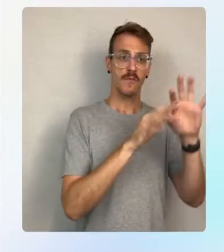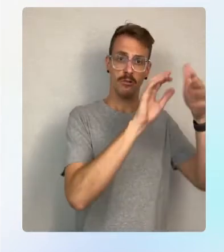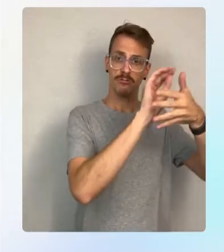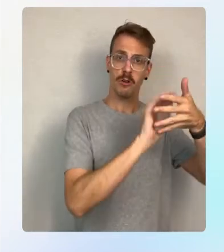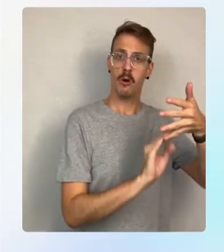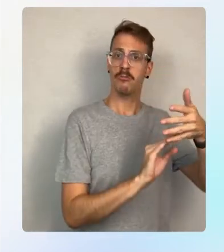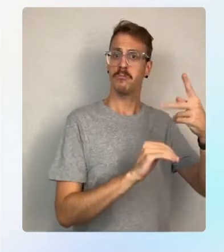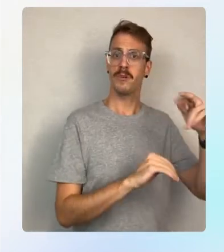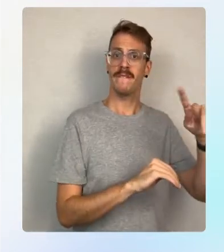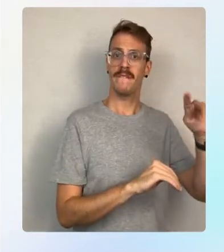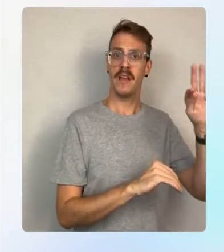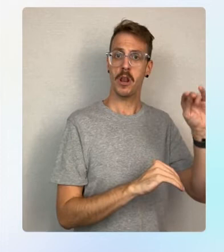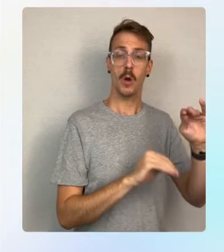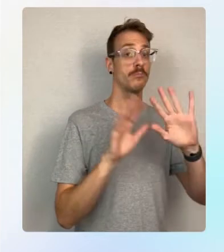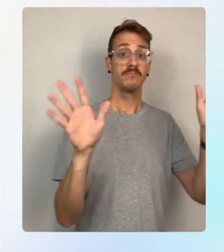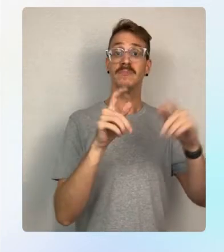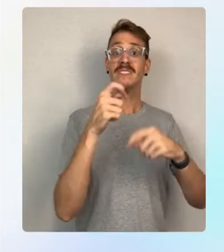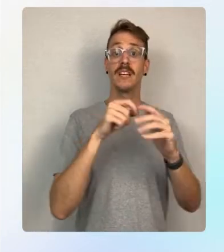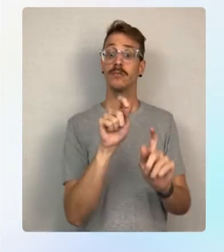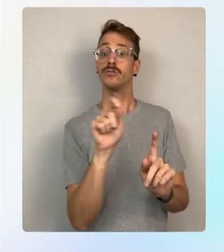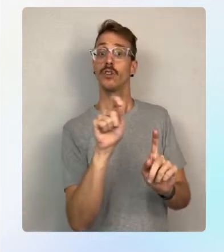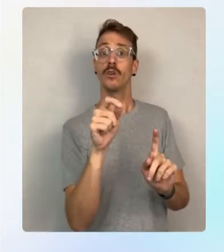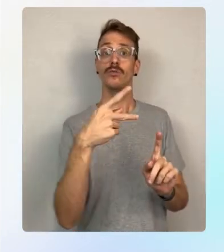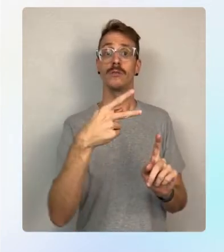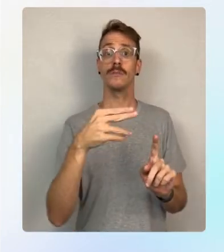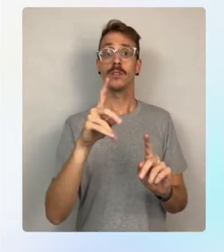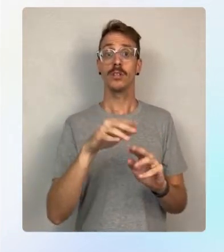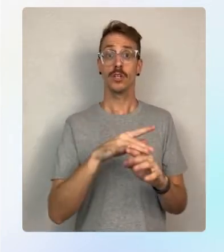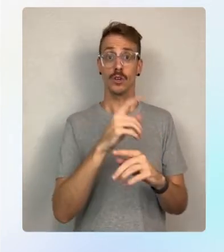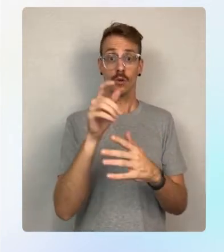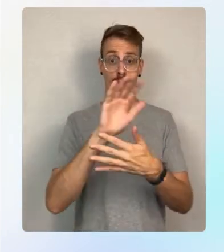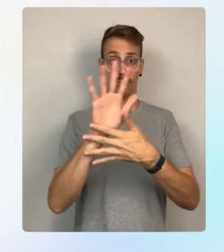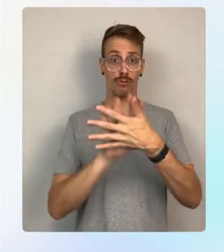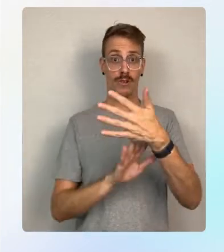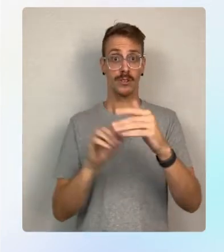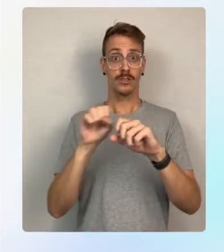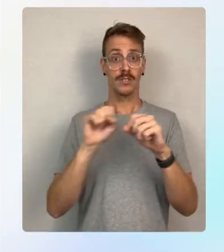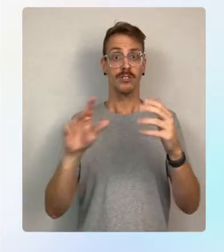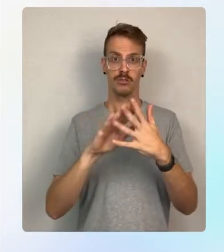You can simply toggle GPU Render Stage Trace to enable GPU Tracing.